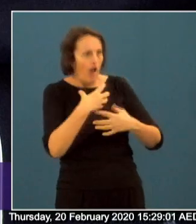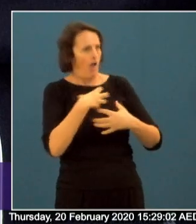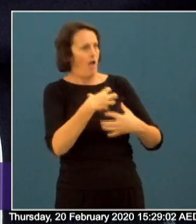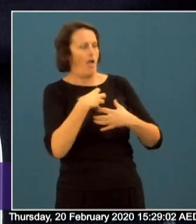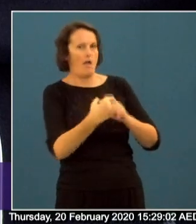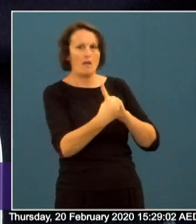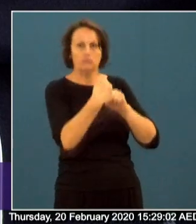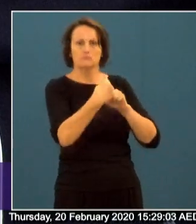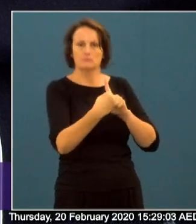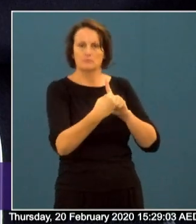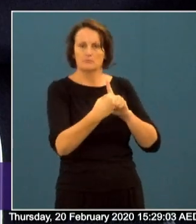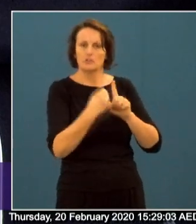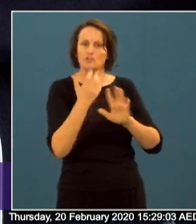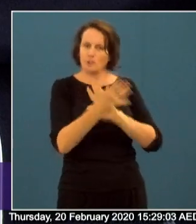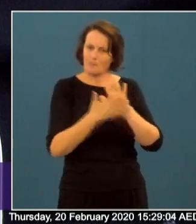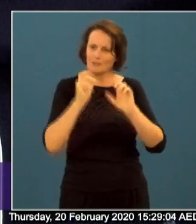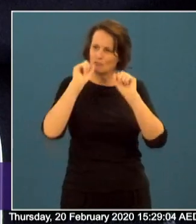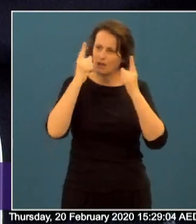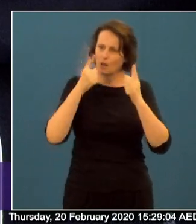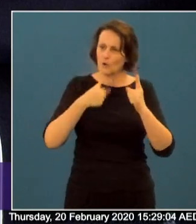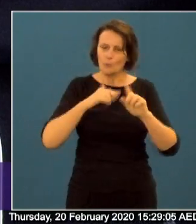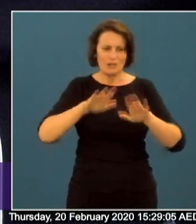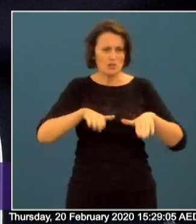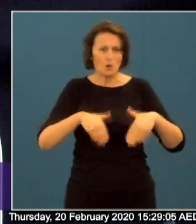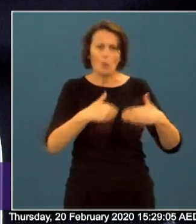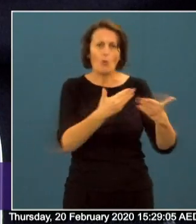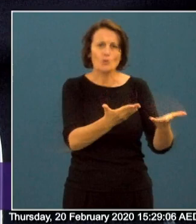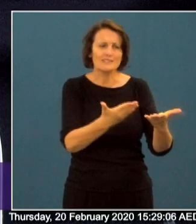acknowledging that we don't want to provide futile treatment to anyone,